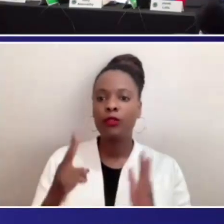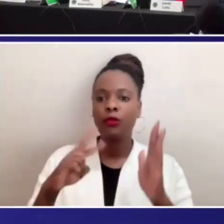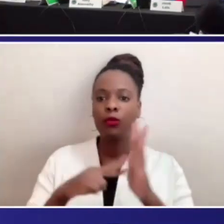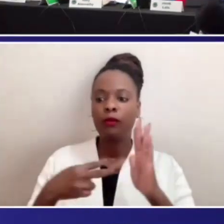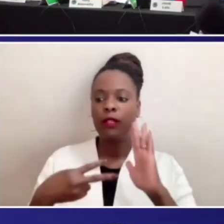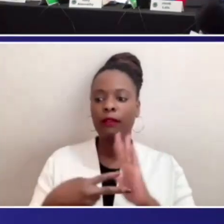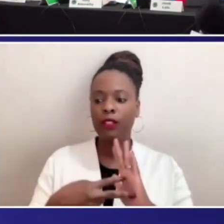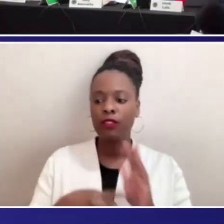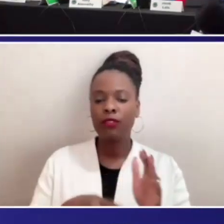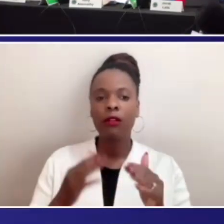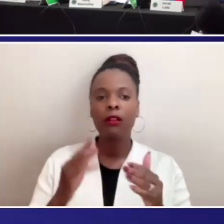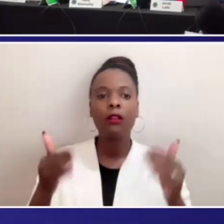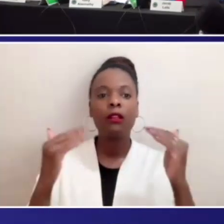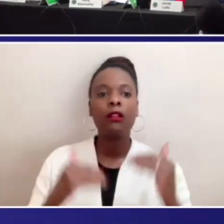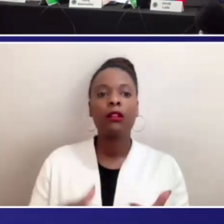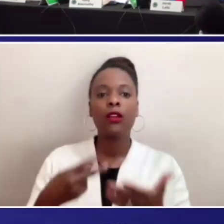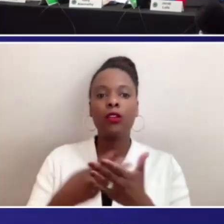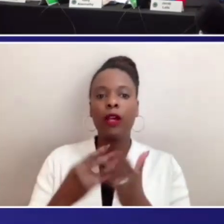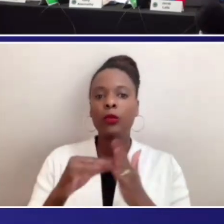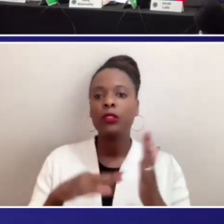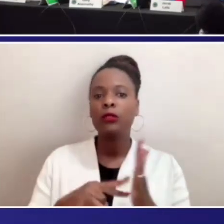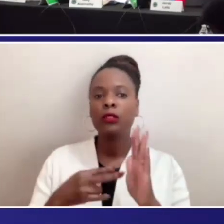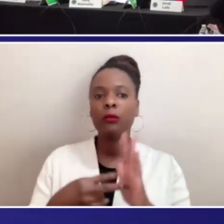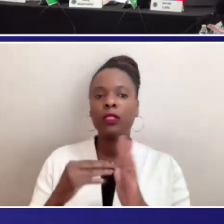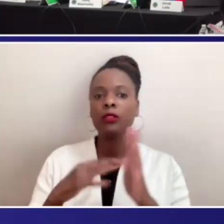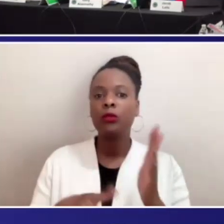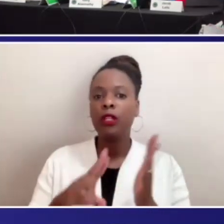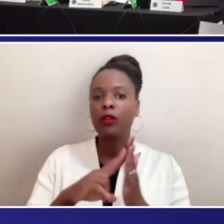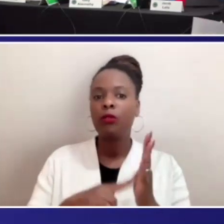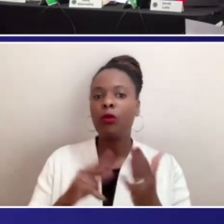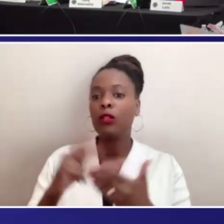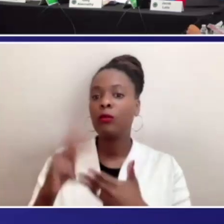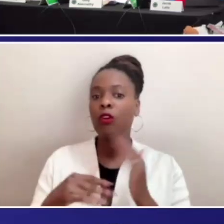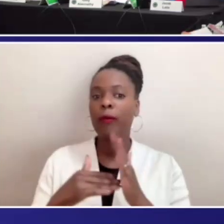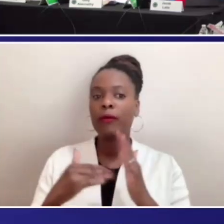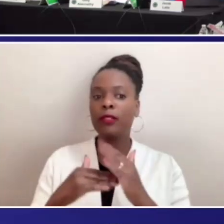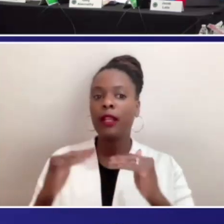And then graduate student, a student enrolled in a program of study that is above the baccalaureate level and